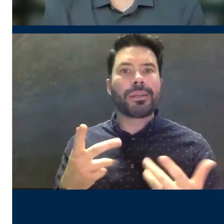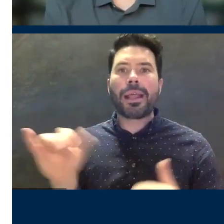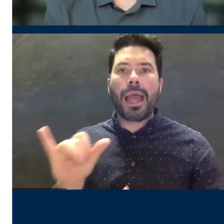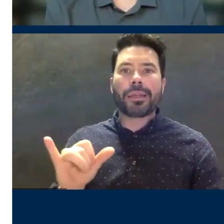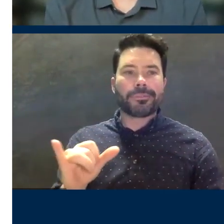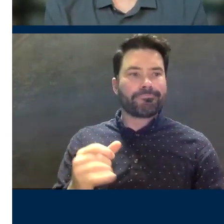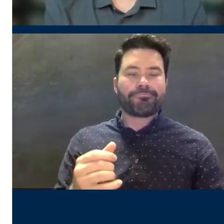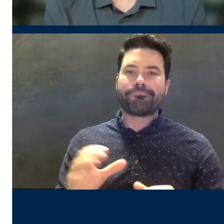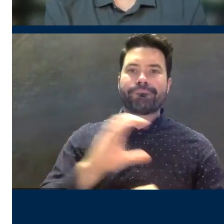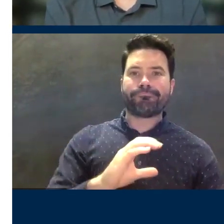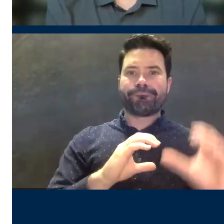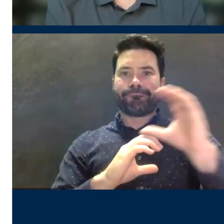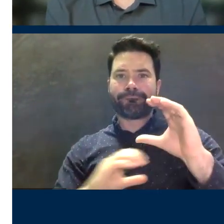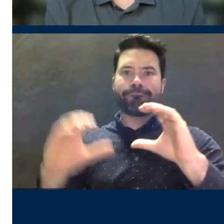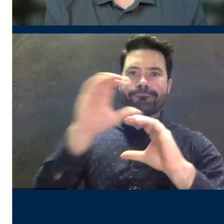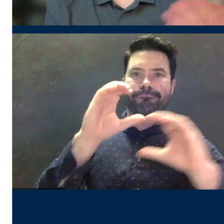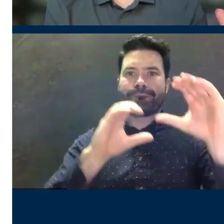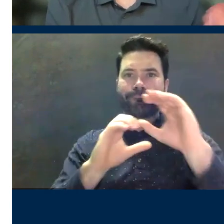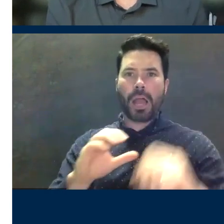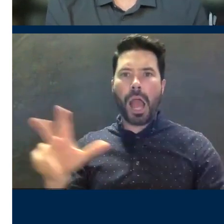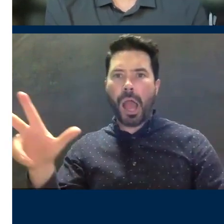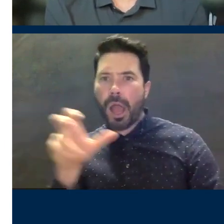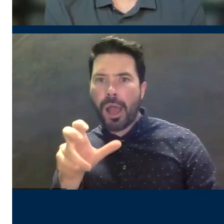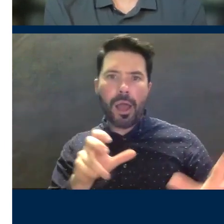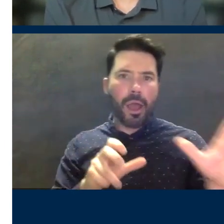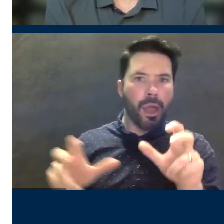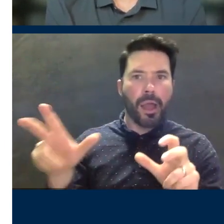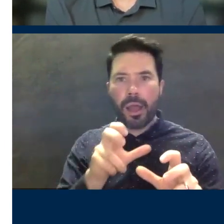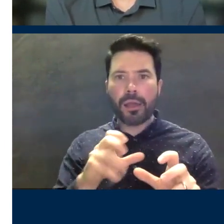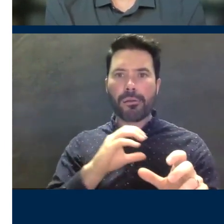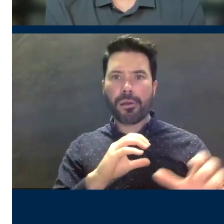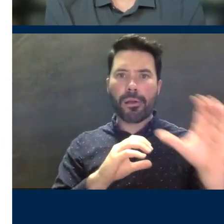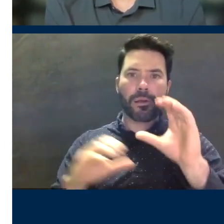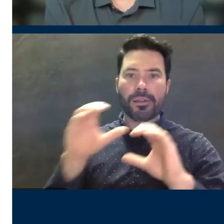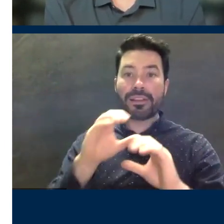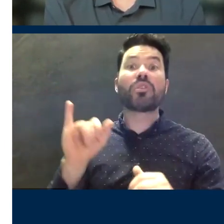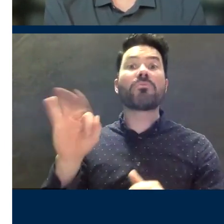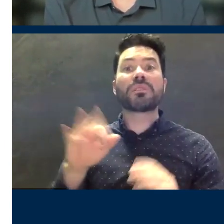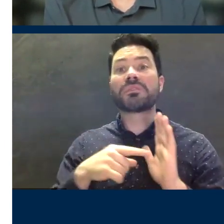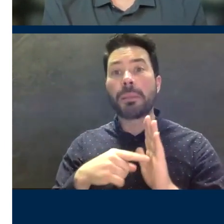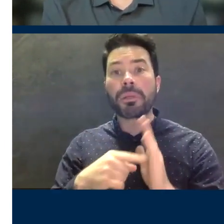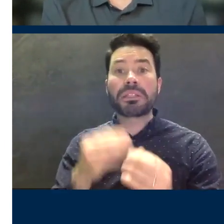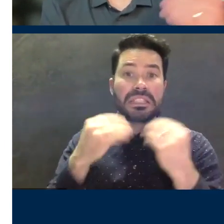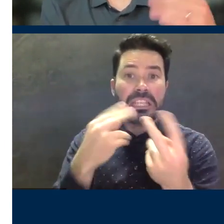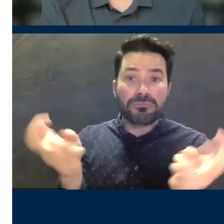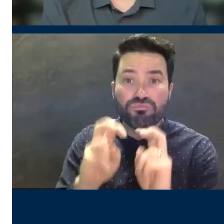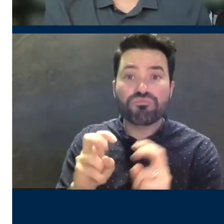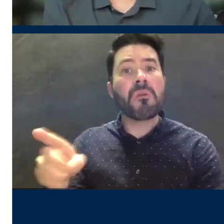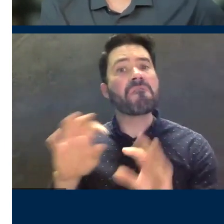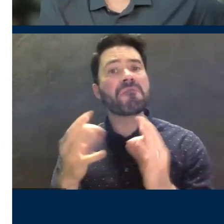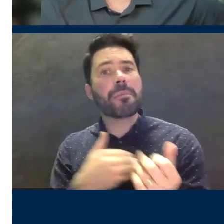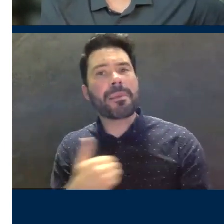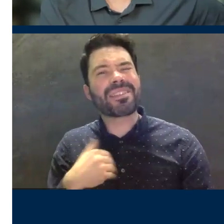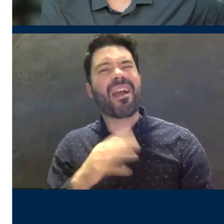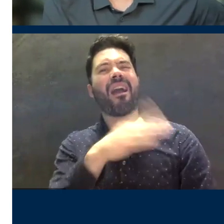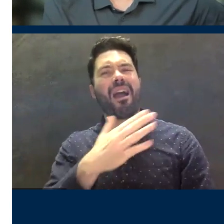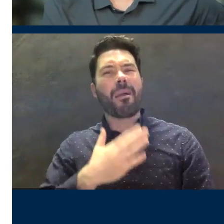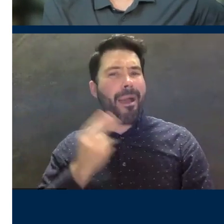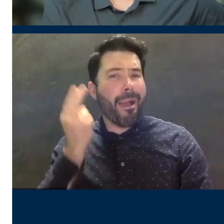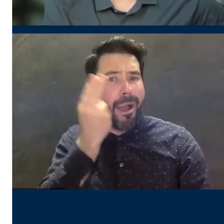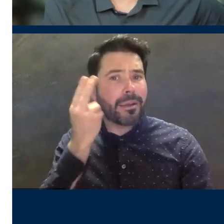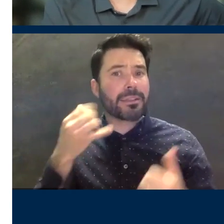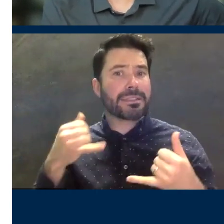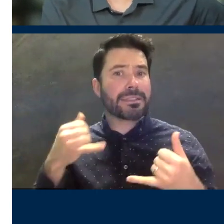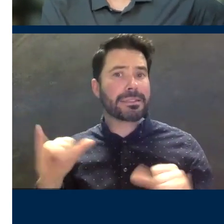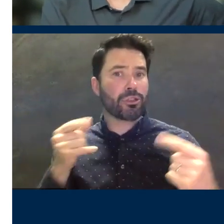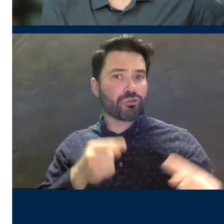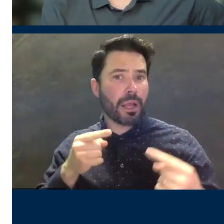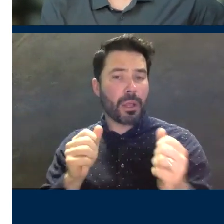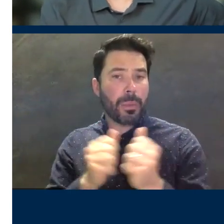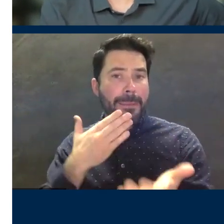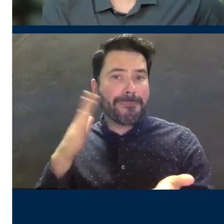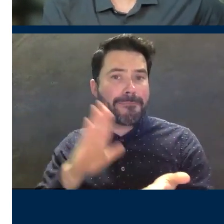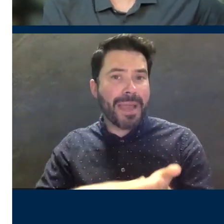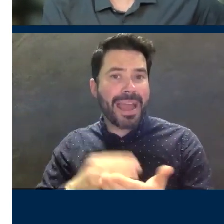Mike McKee: and builds on information. For example, in a dinner table conversation, if you have a family member that says, Oh, yeah, you know my uncle is so struggling with bad eating habits now has heart disease.